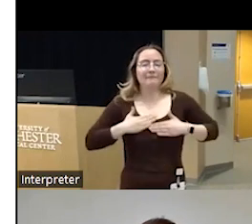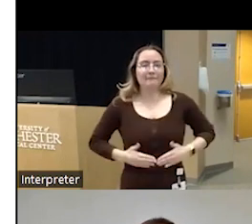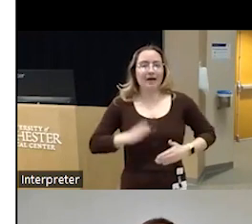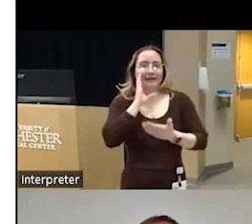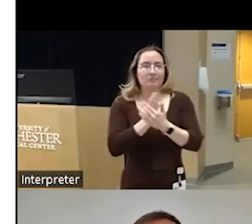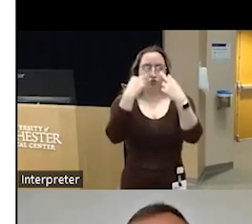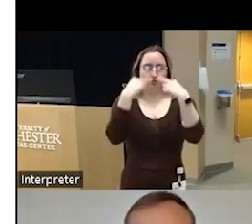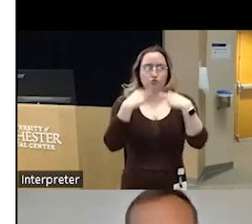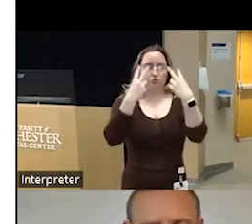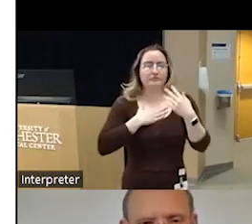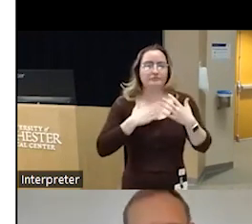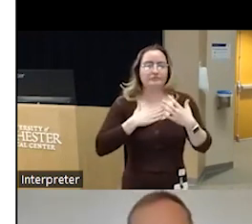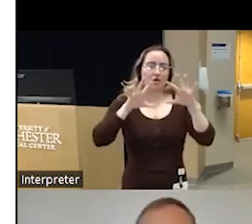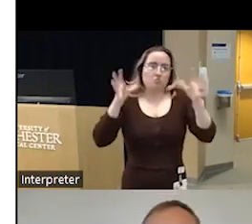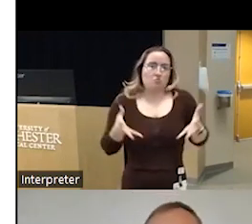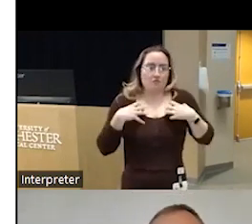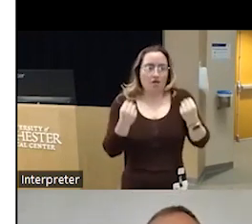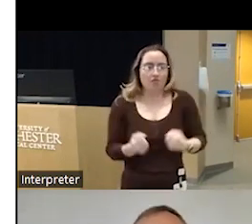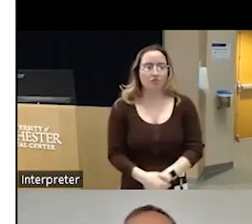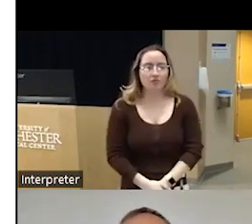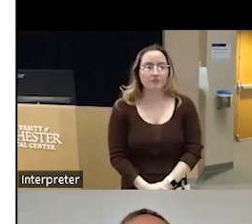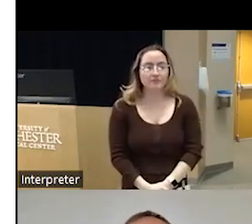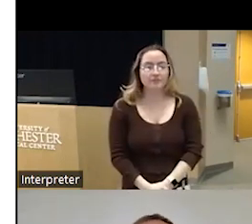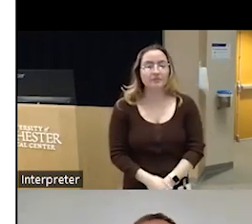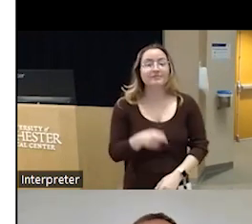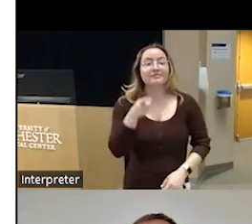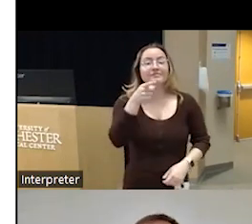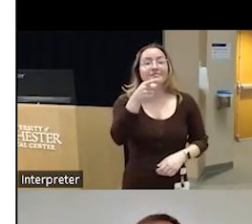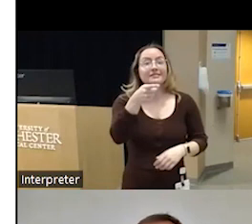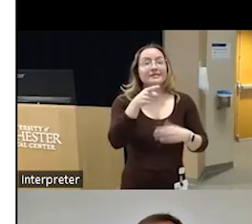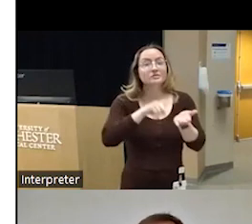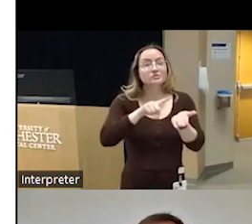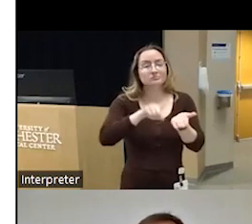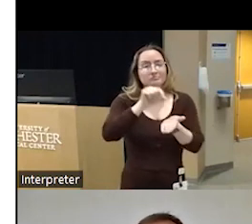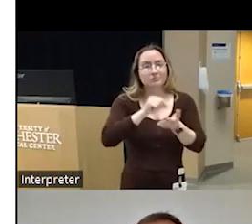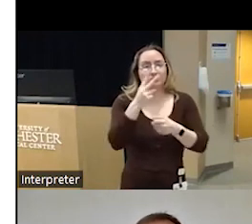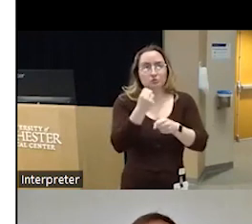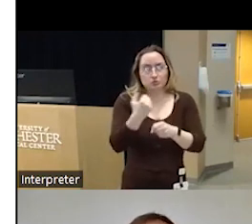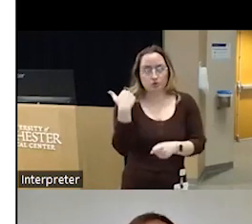And here's a meta-analysis. We published two years ago. Showing that like in the general population.